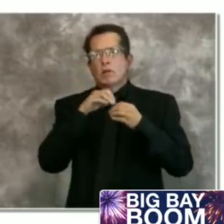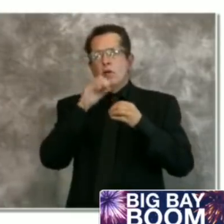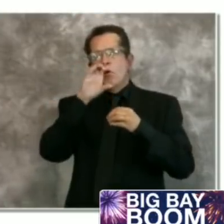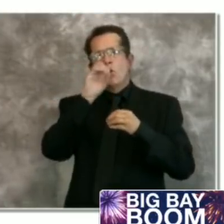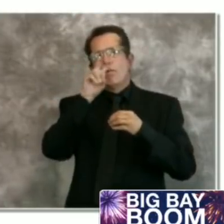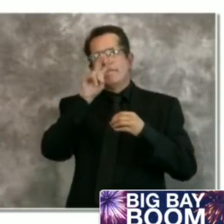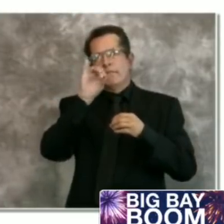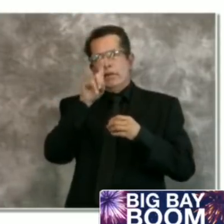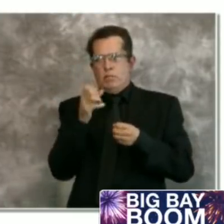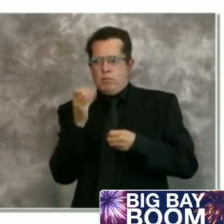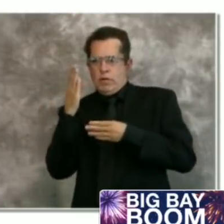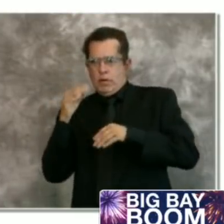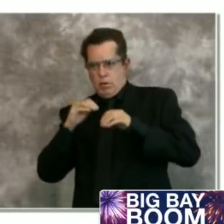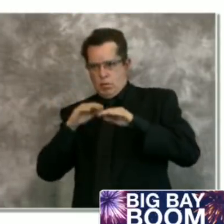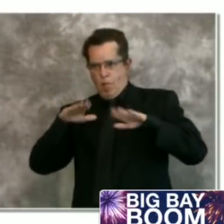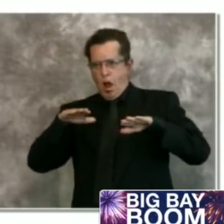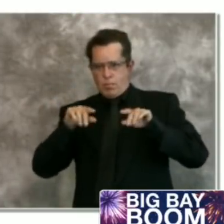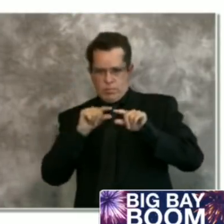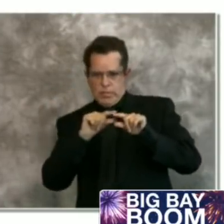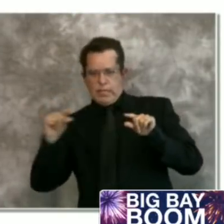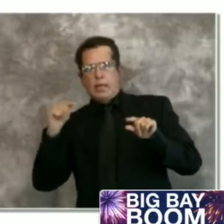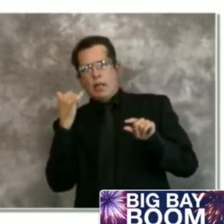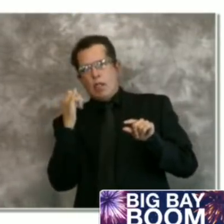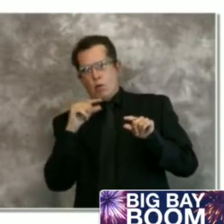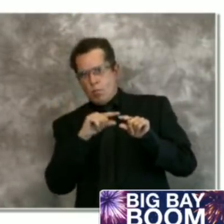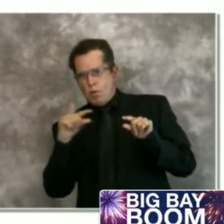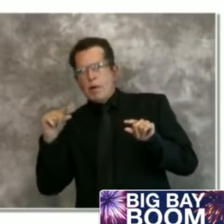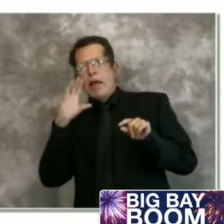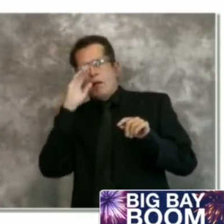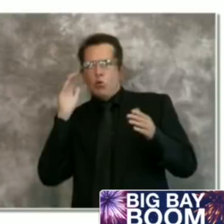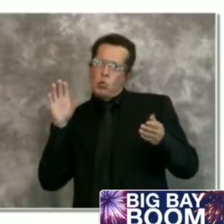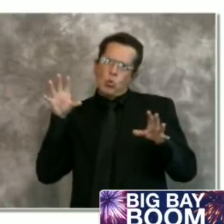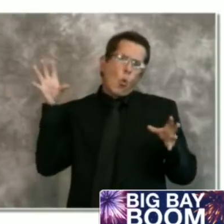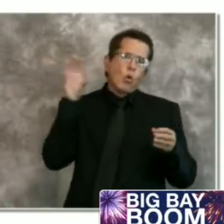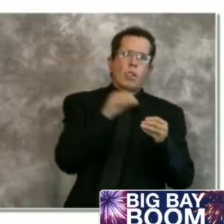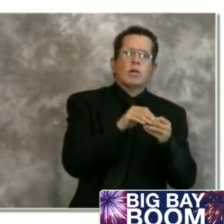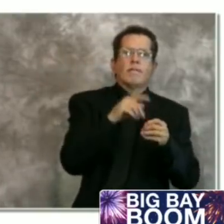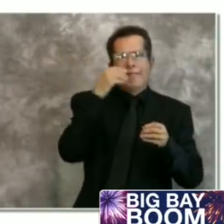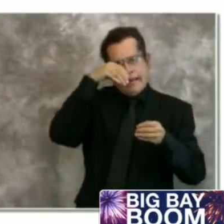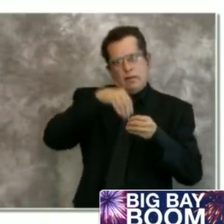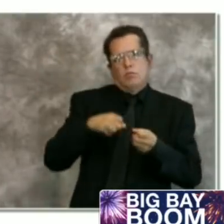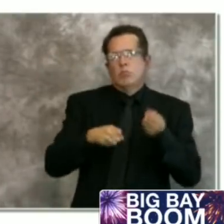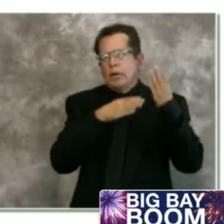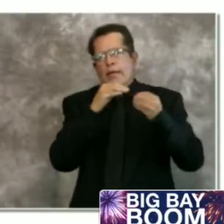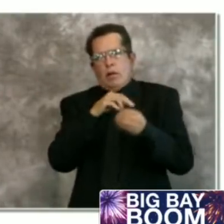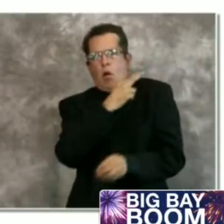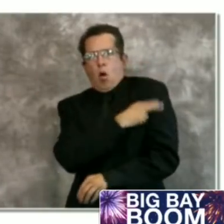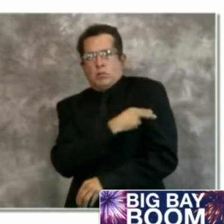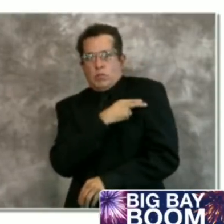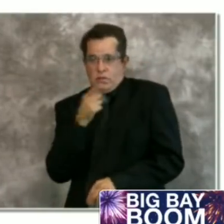COVID RELATED HOSPITALIZATIONS. NEXT TIME WE'LL SHOW YOU THE COVID